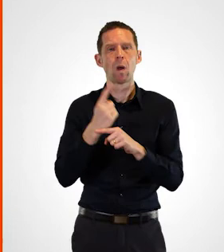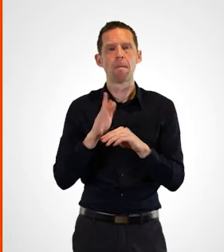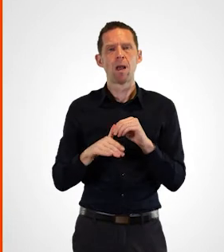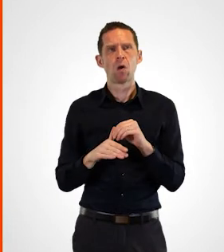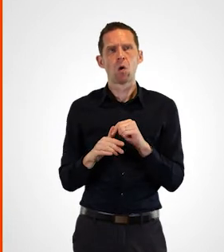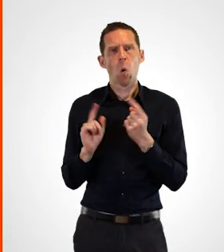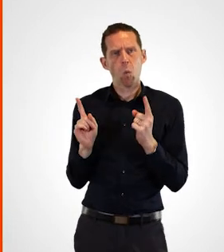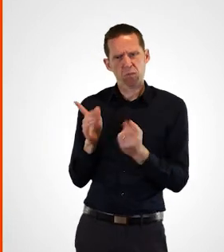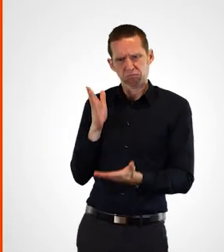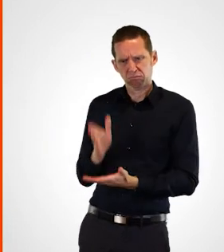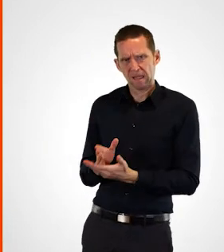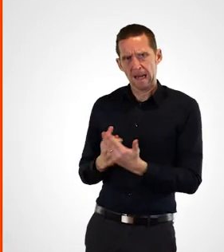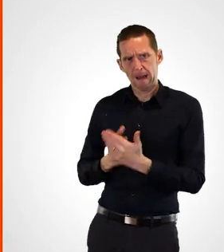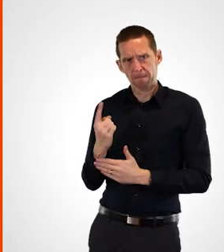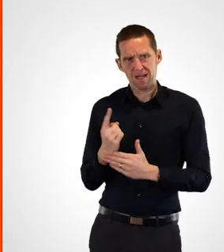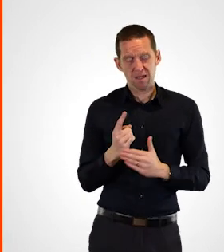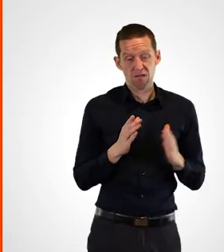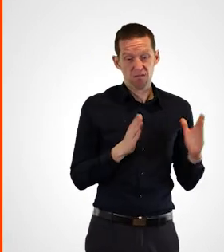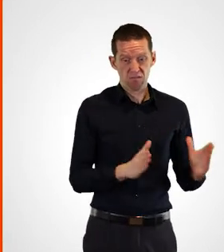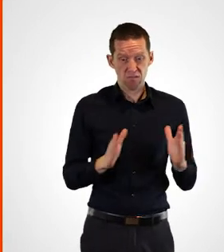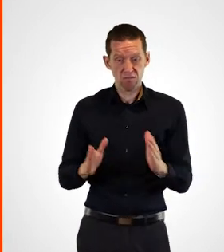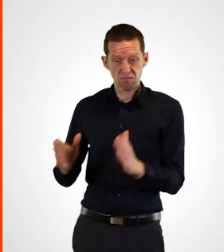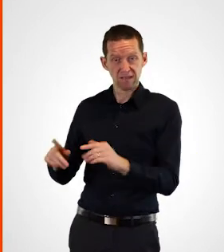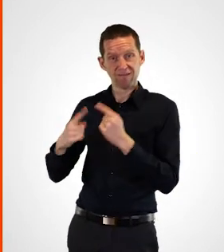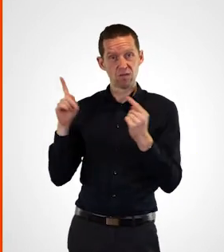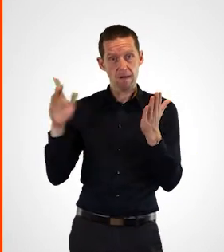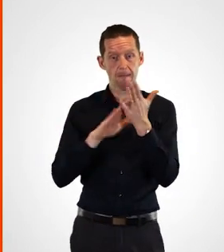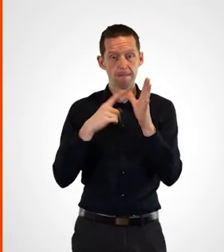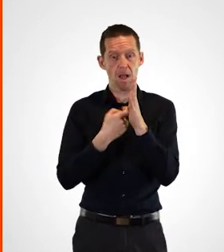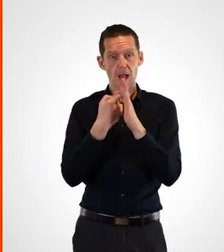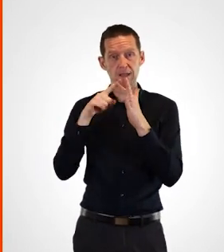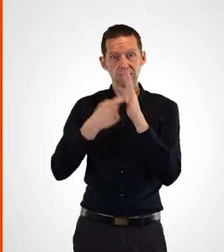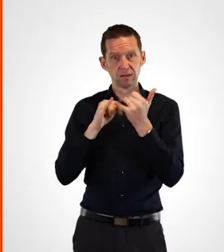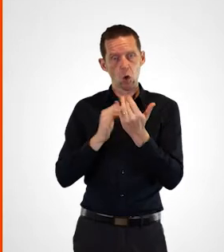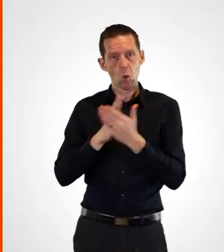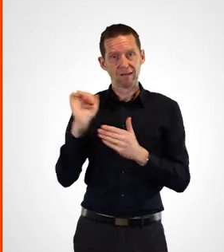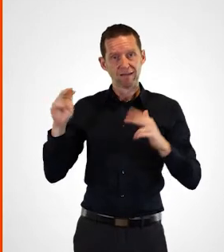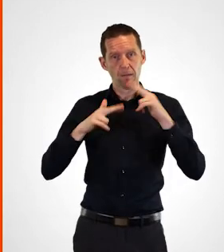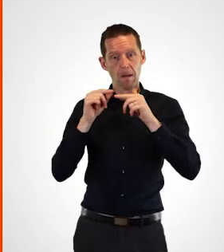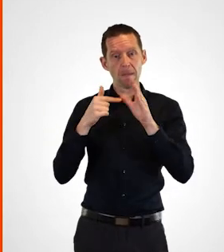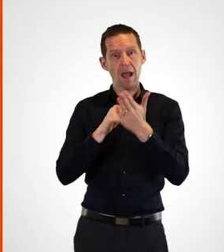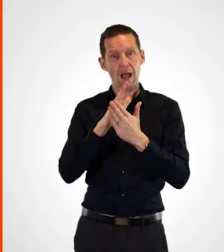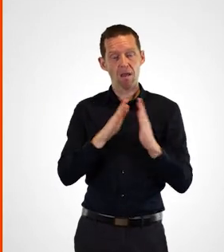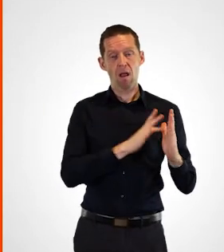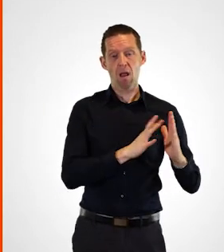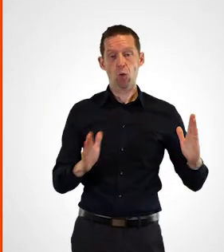what is actually going on at each one of those markers along that developmental path up to the age of